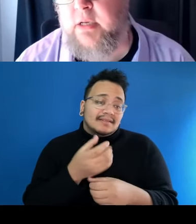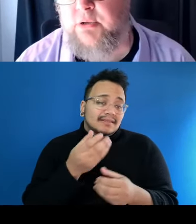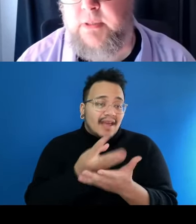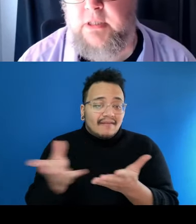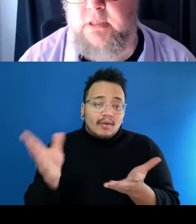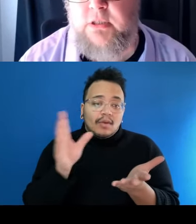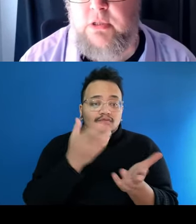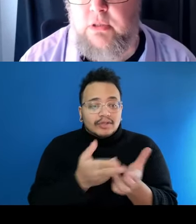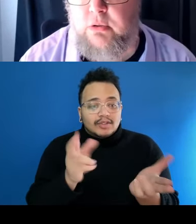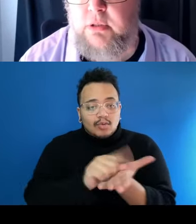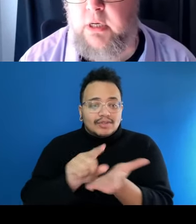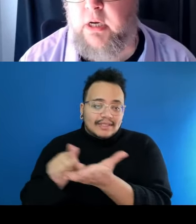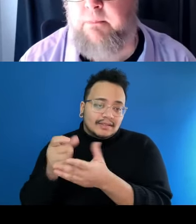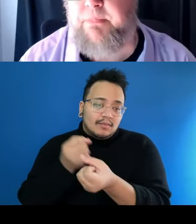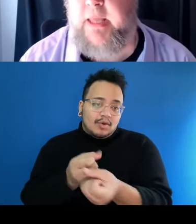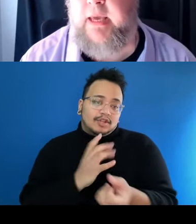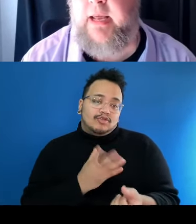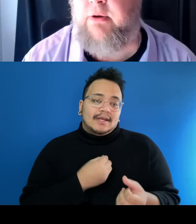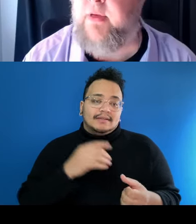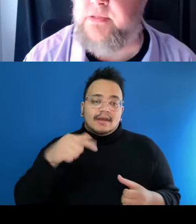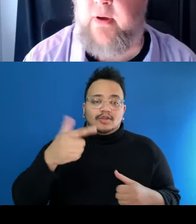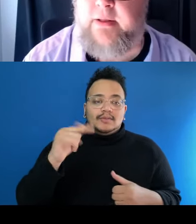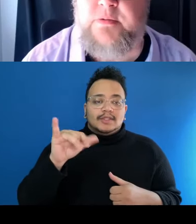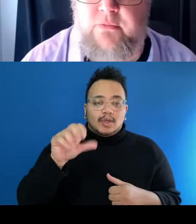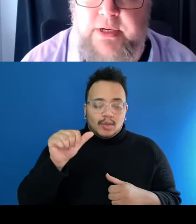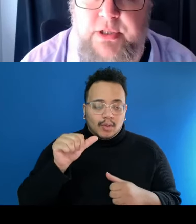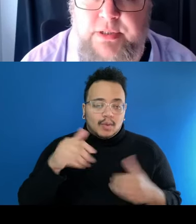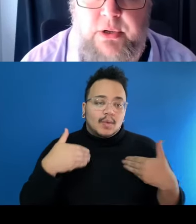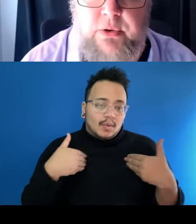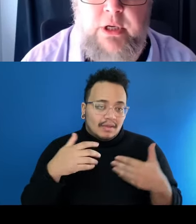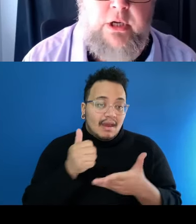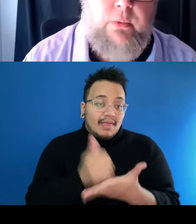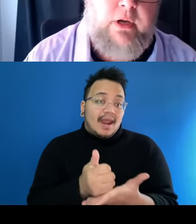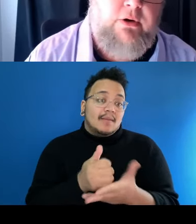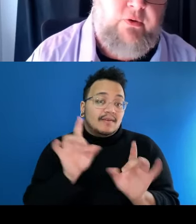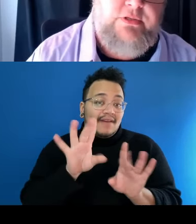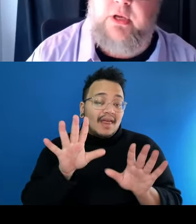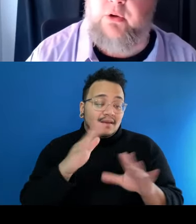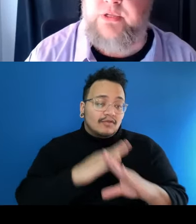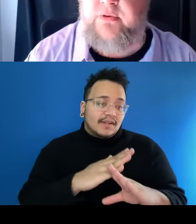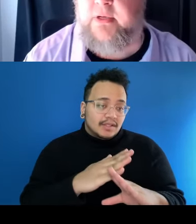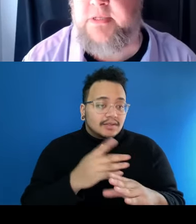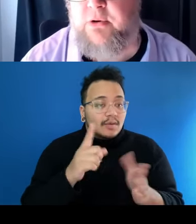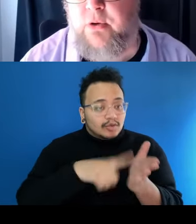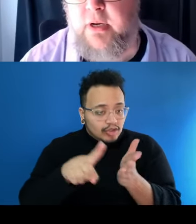and LGBTQ Youth and how that's violence prevention. So, we encourage folks to go to reachingvictims.org